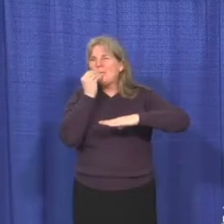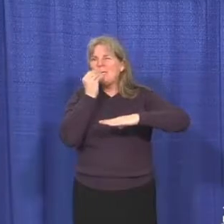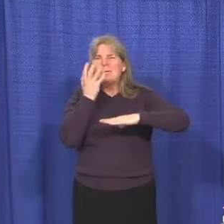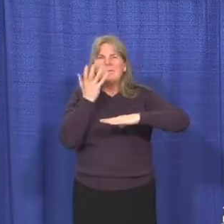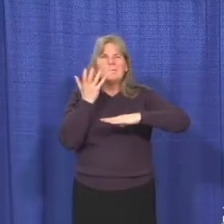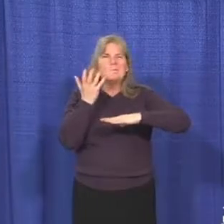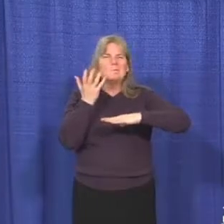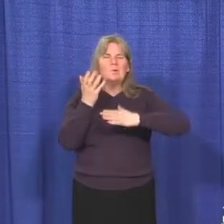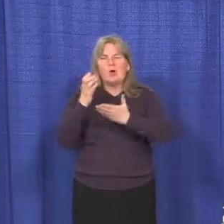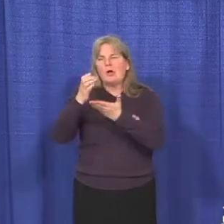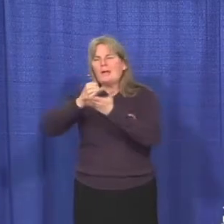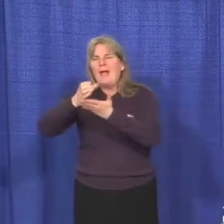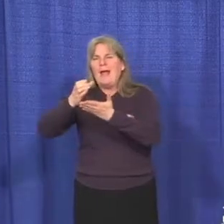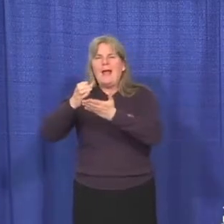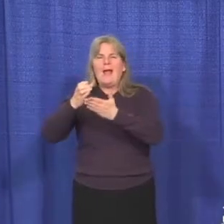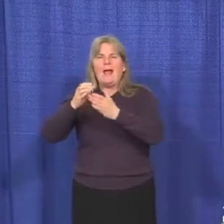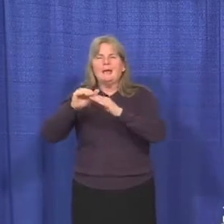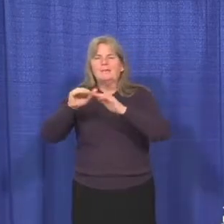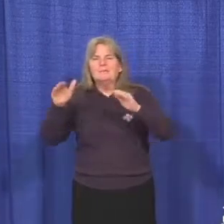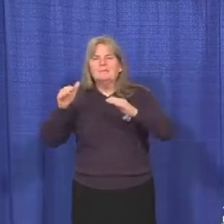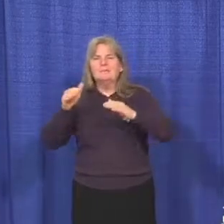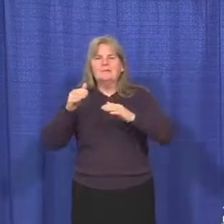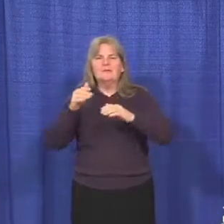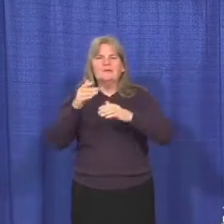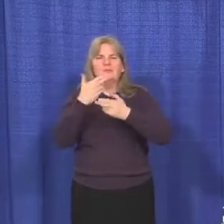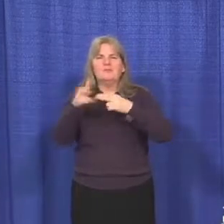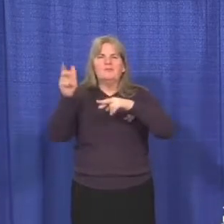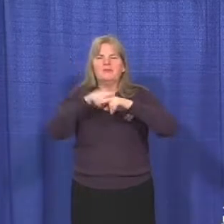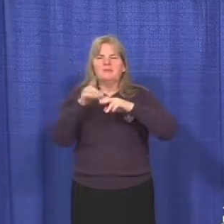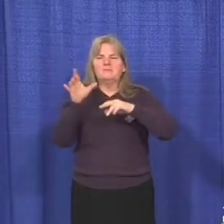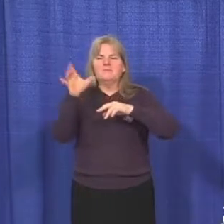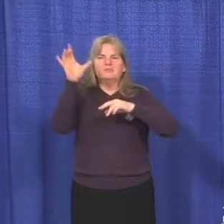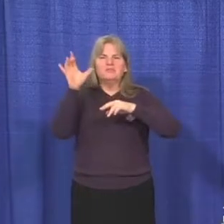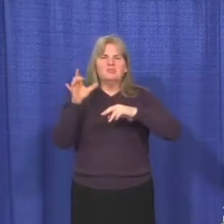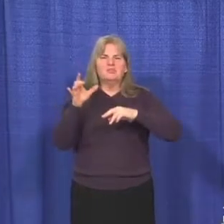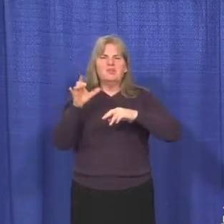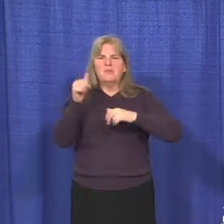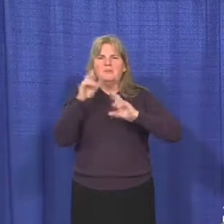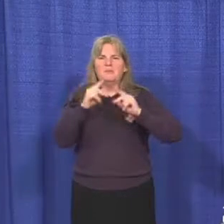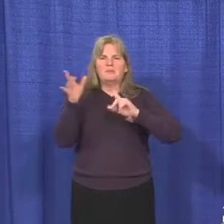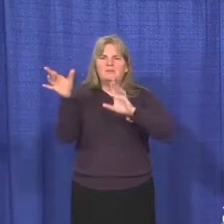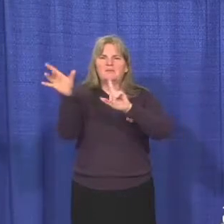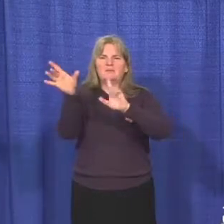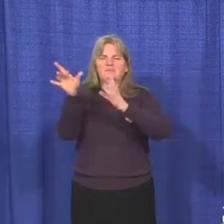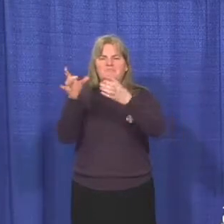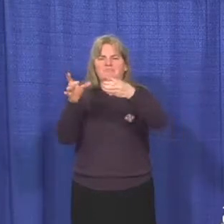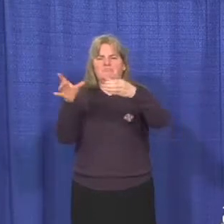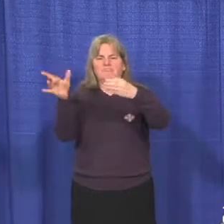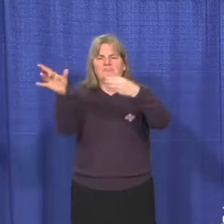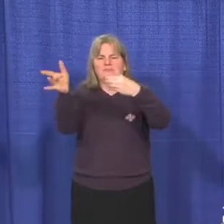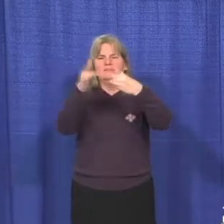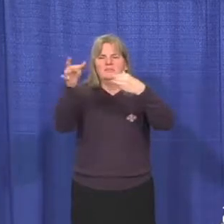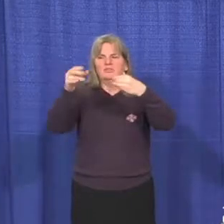groceries possibly touched by others in a common setting as